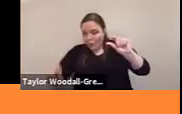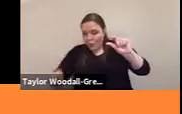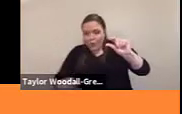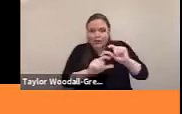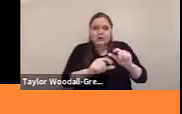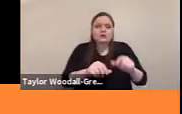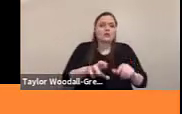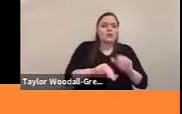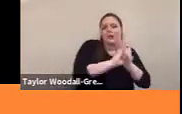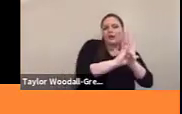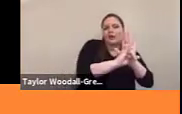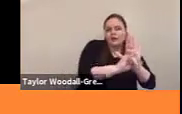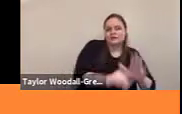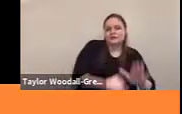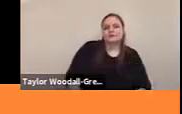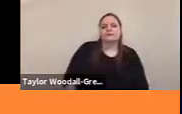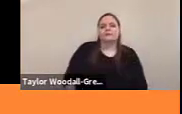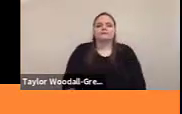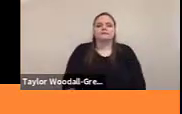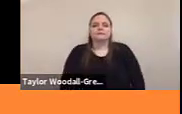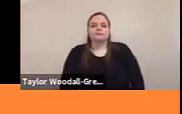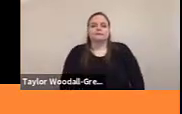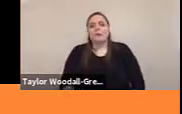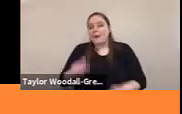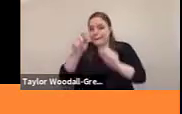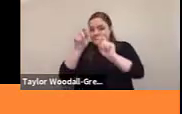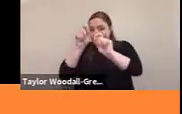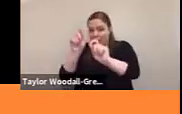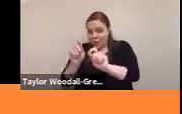bullets, quotation marks used in poor quotes.